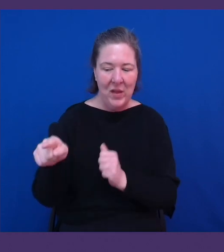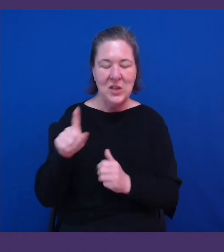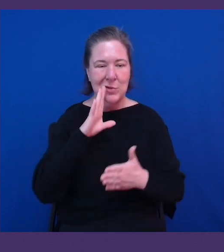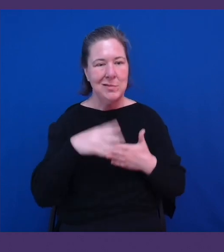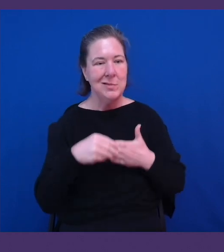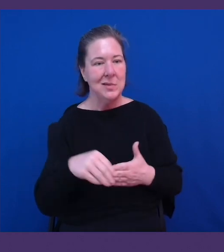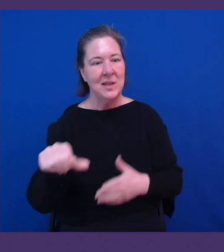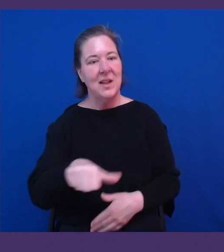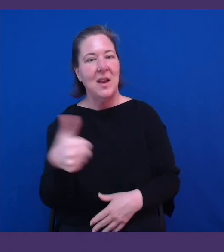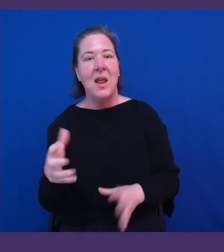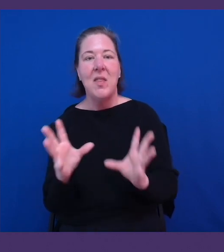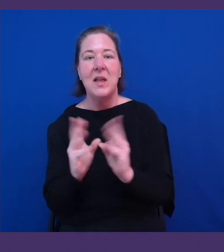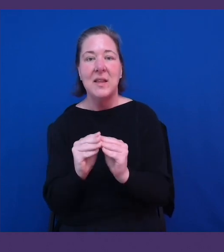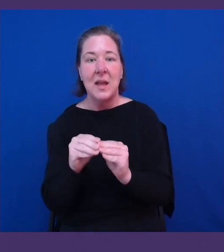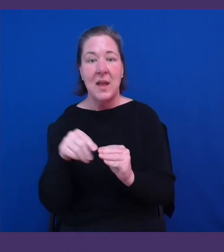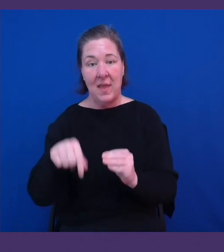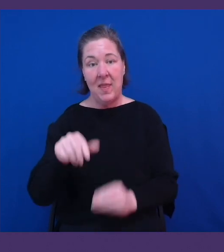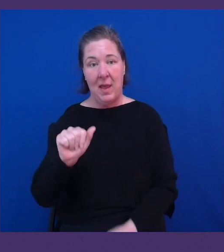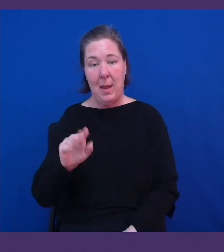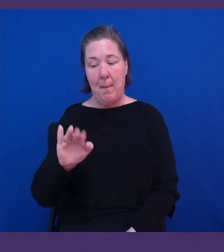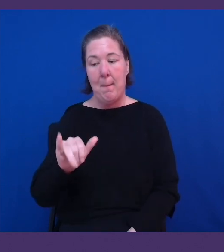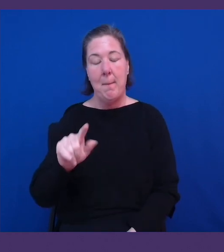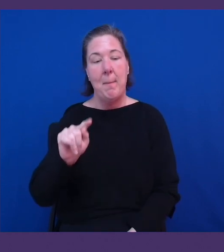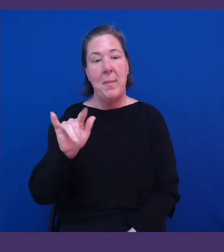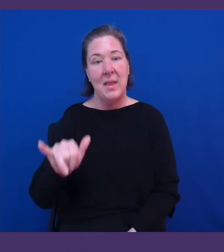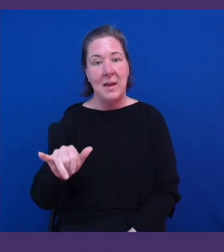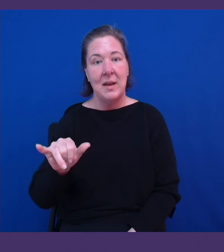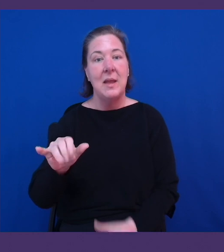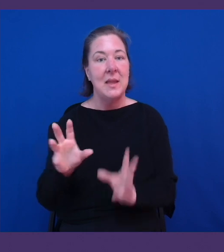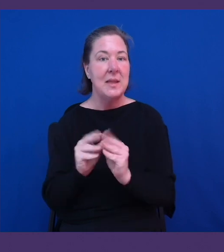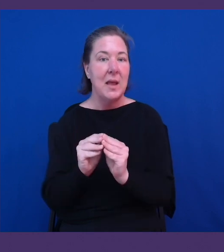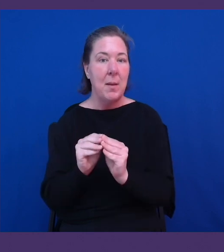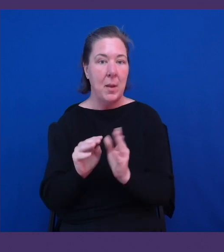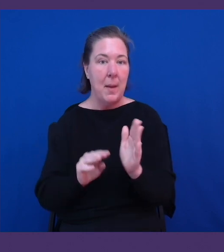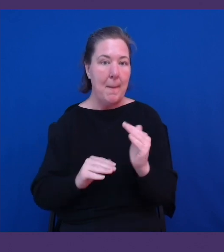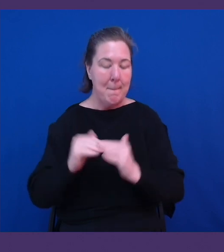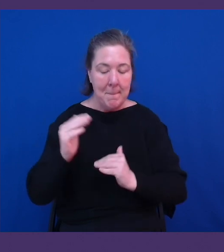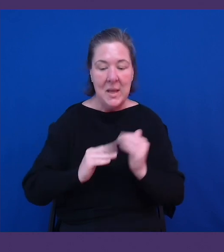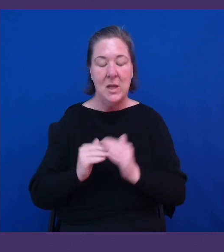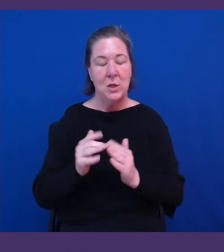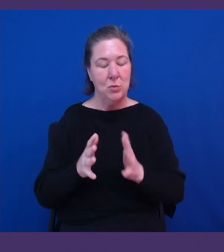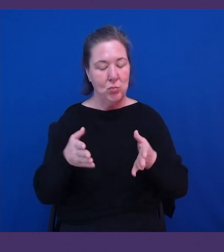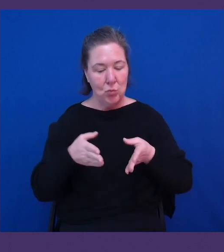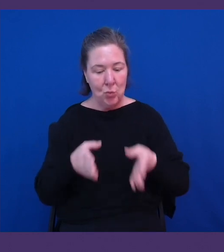in the Ability Summit Build track to talk about inclusive design and giving some tips